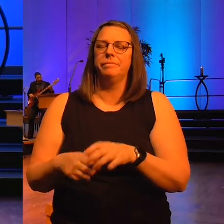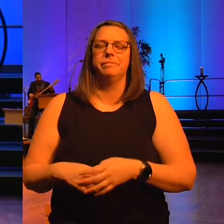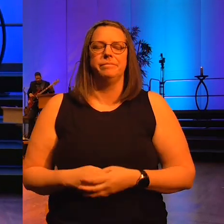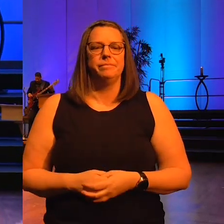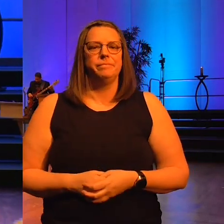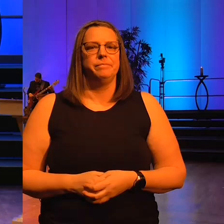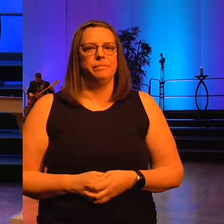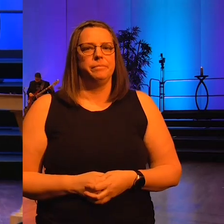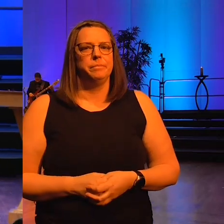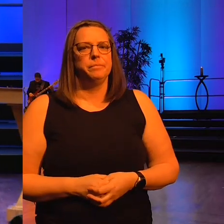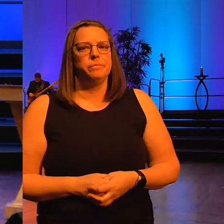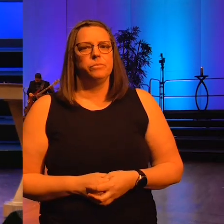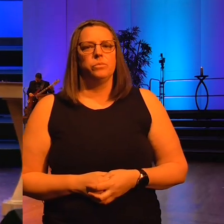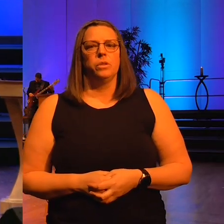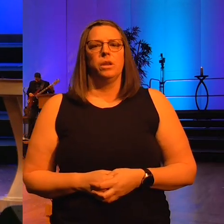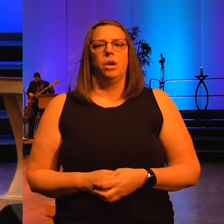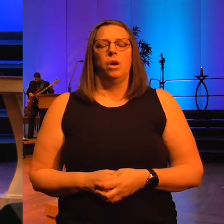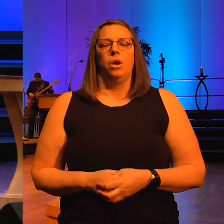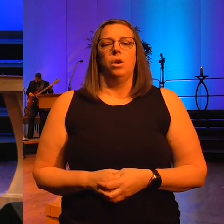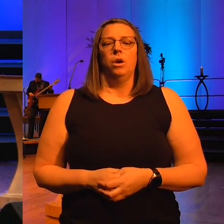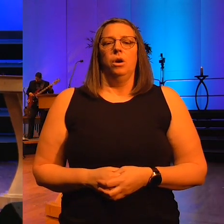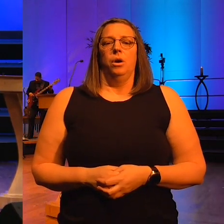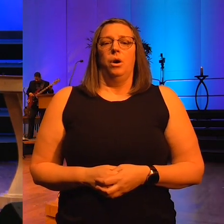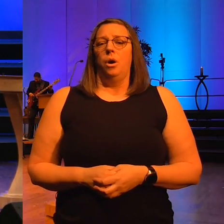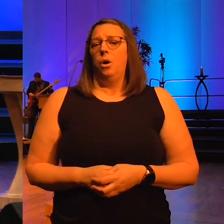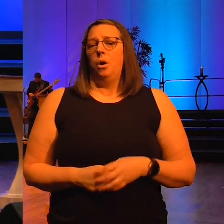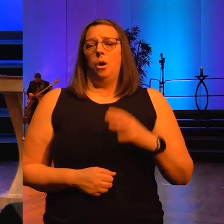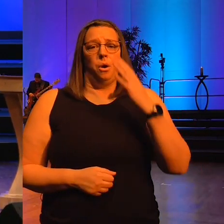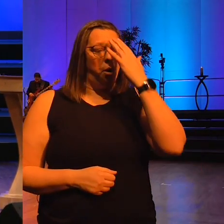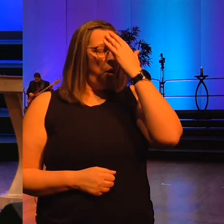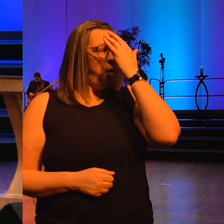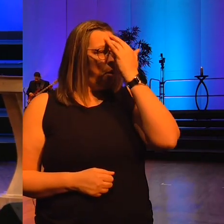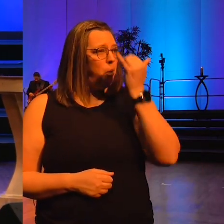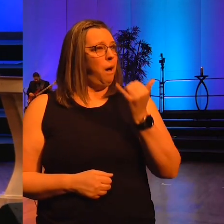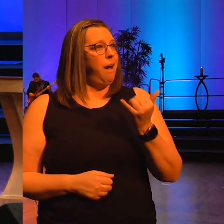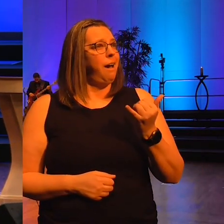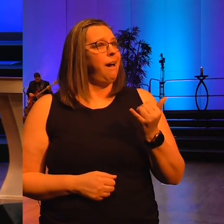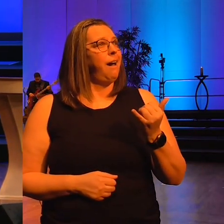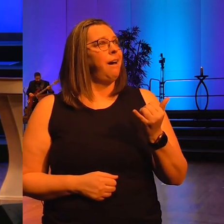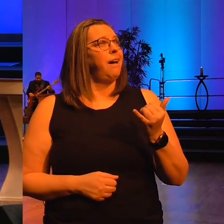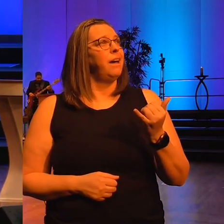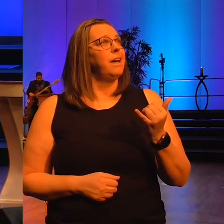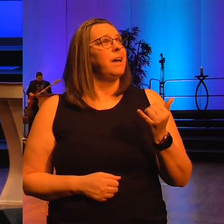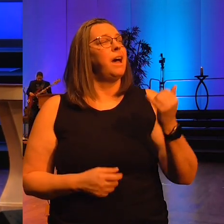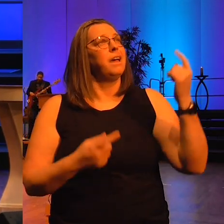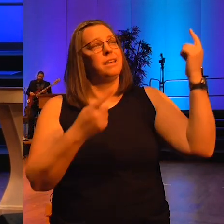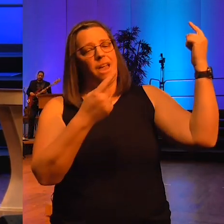oh why hav you come